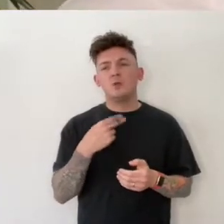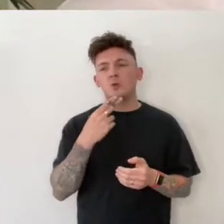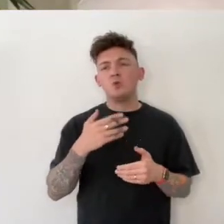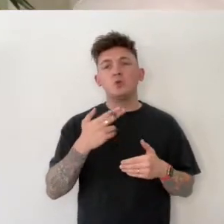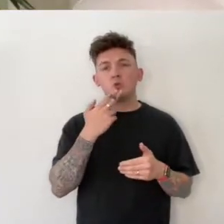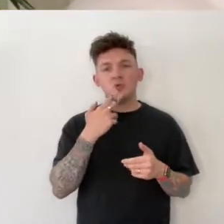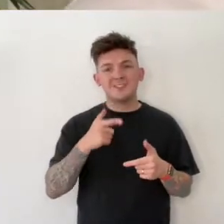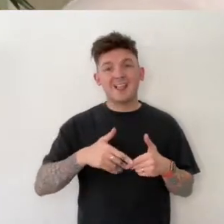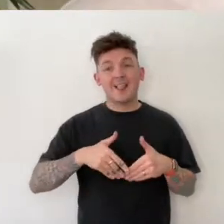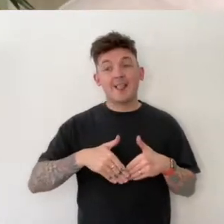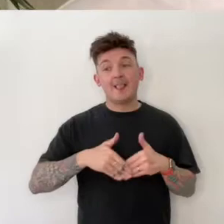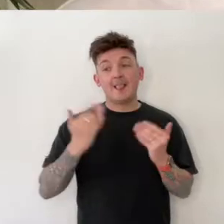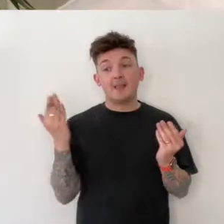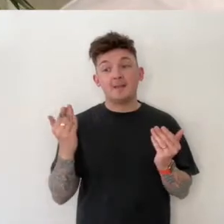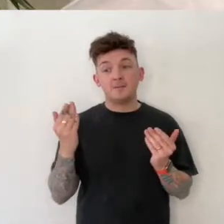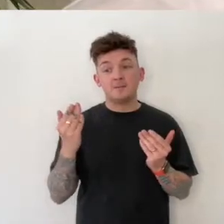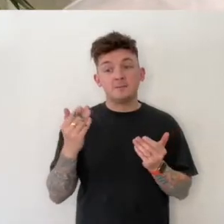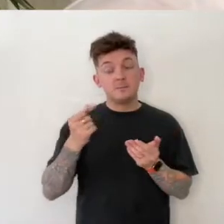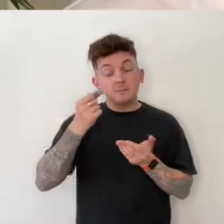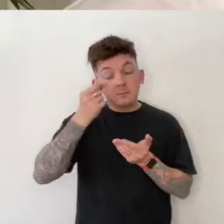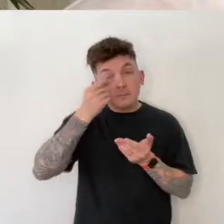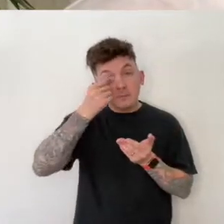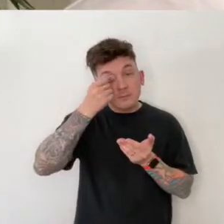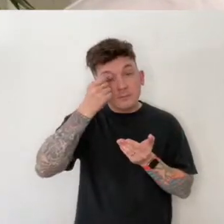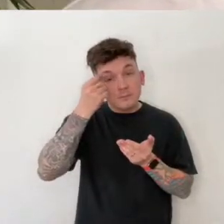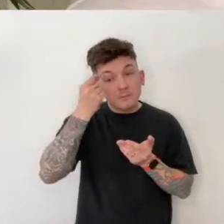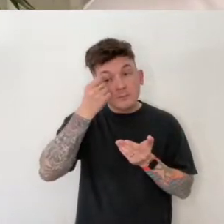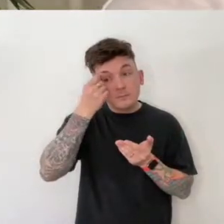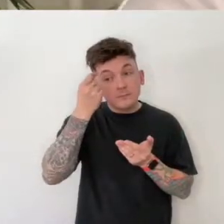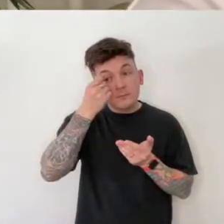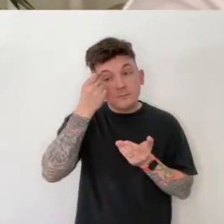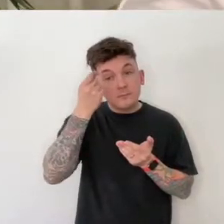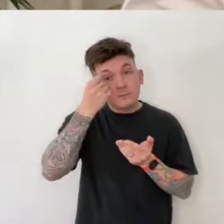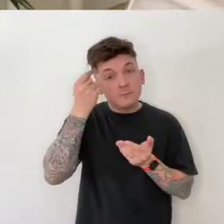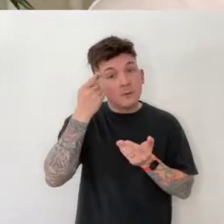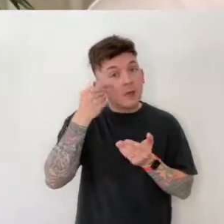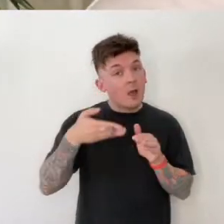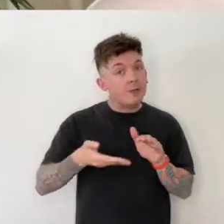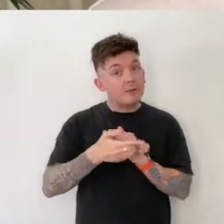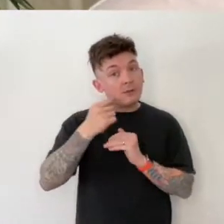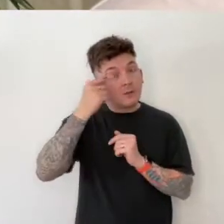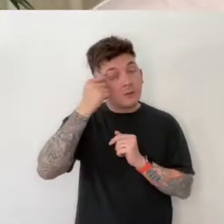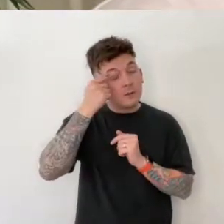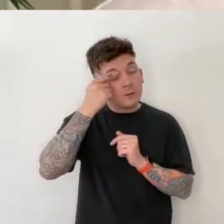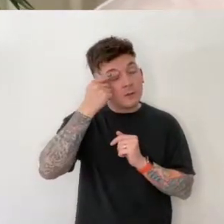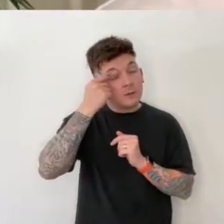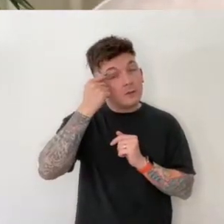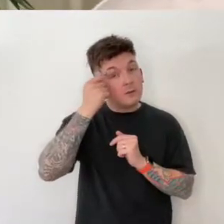one and i will just go along underneath the brow line, it will seem when we've done this